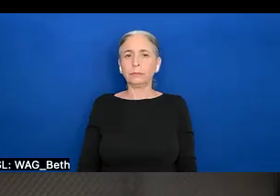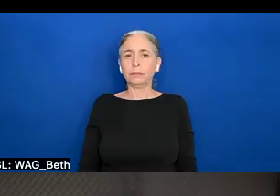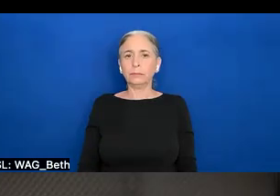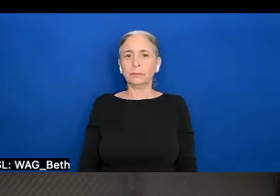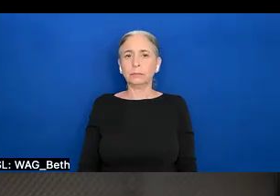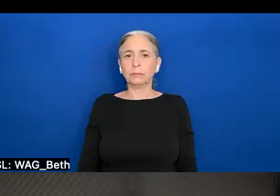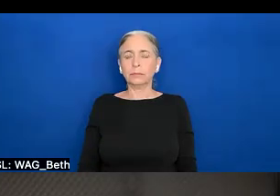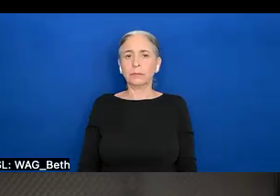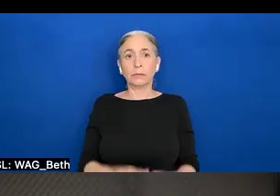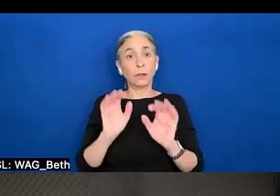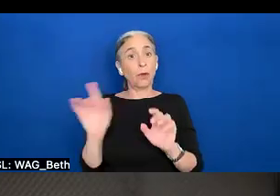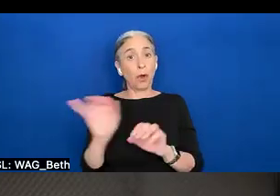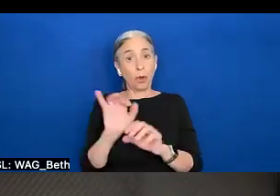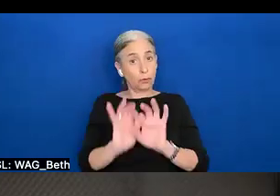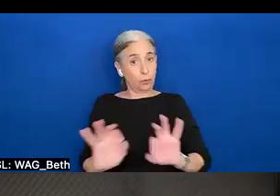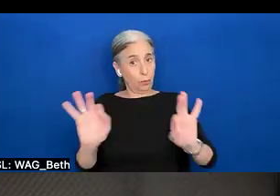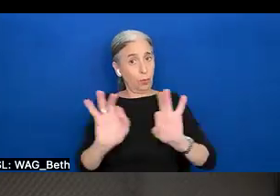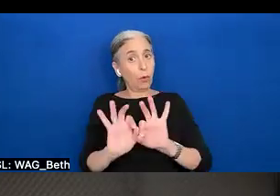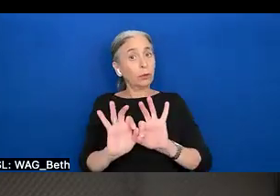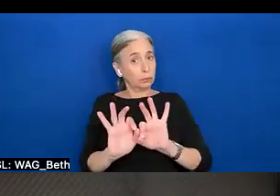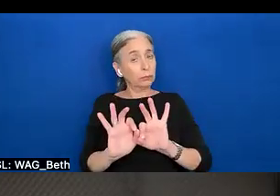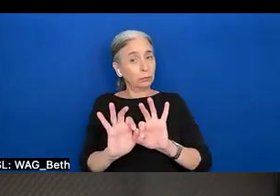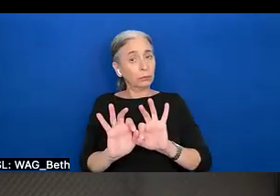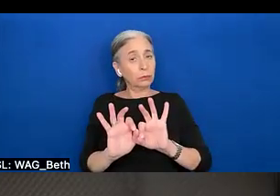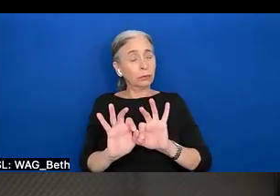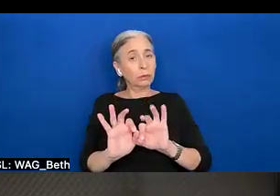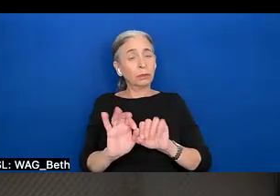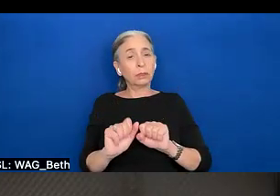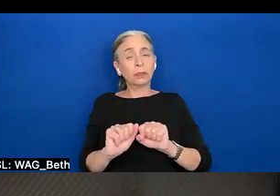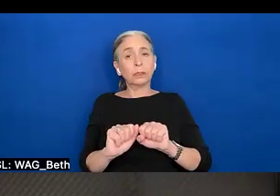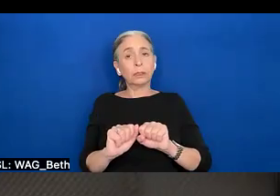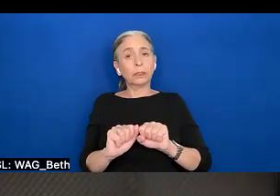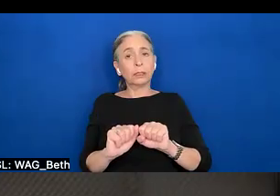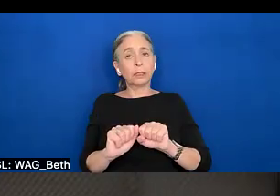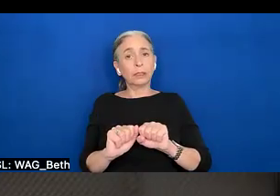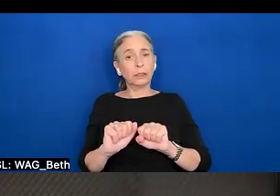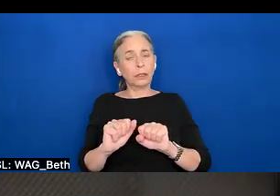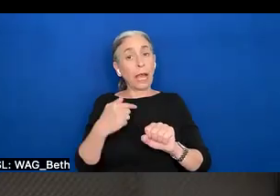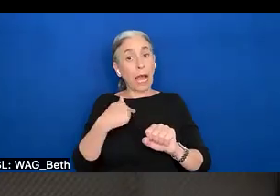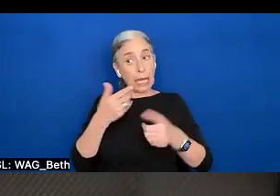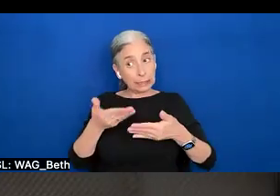And as they are very important, it is always a good